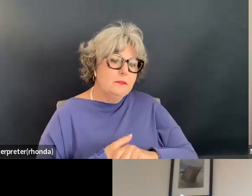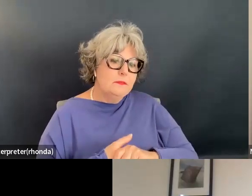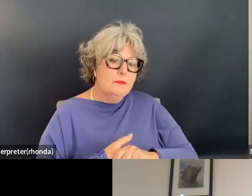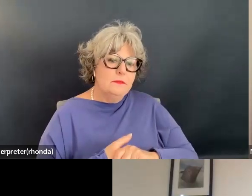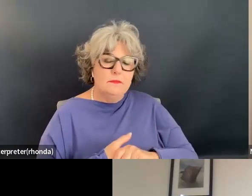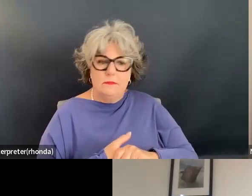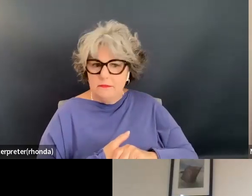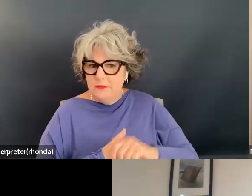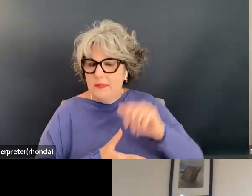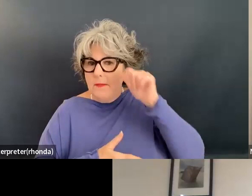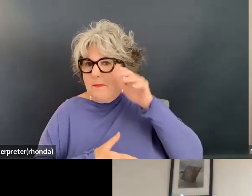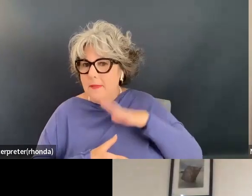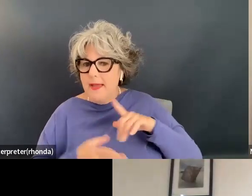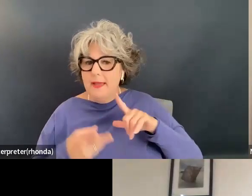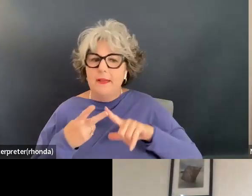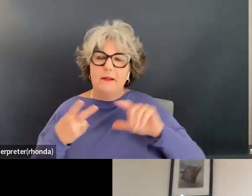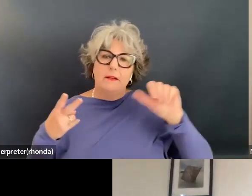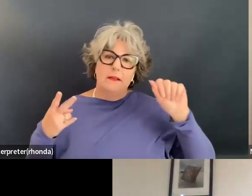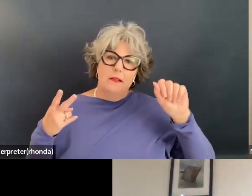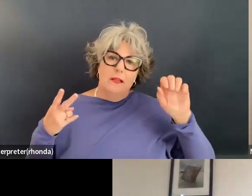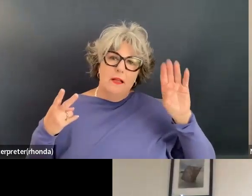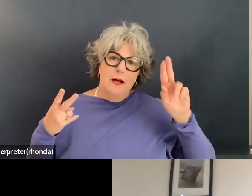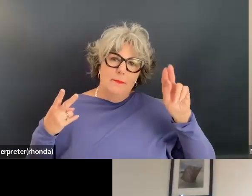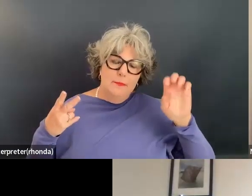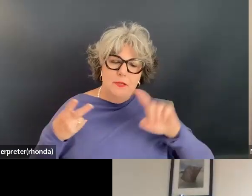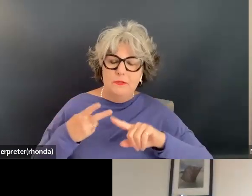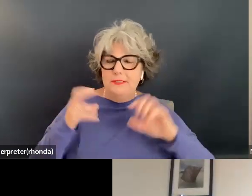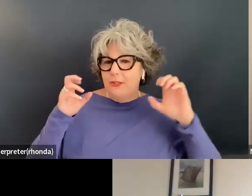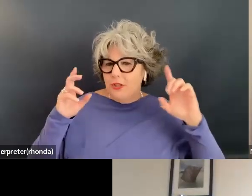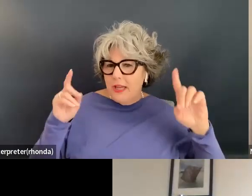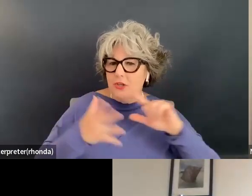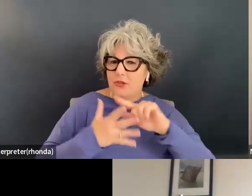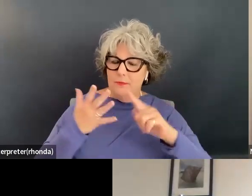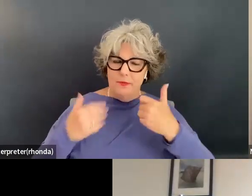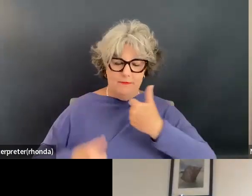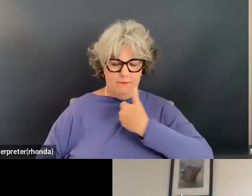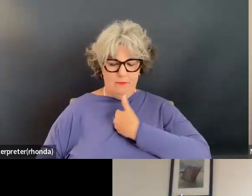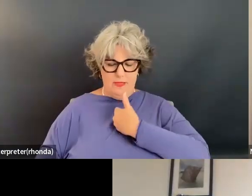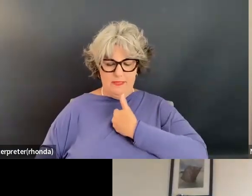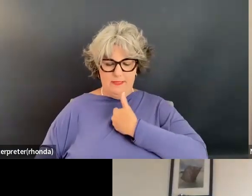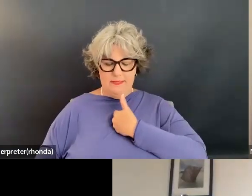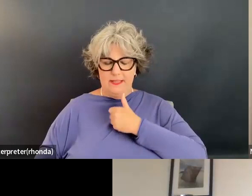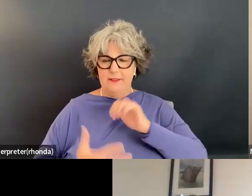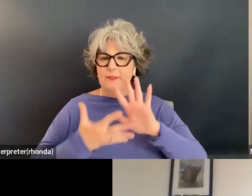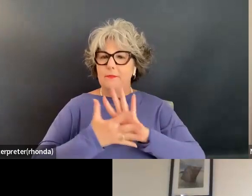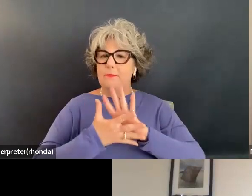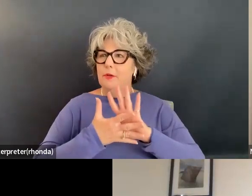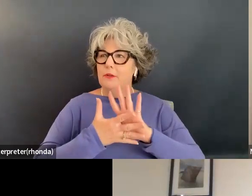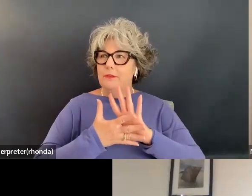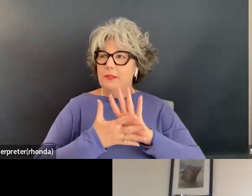it's about education, it's about many things. But I think for me it was a love story